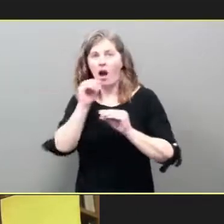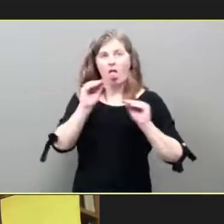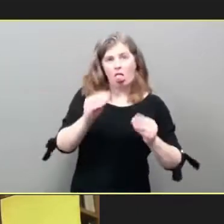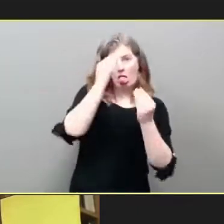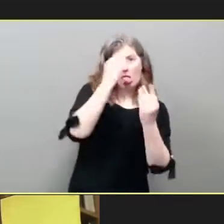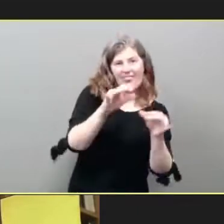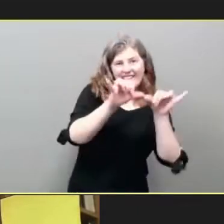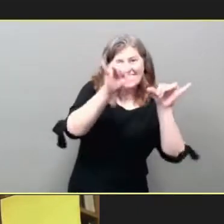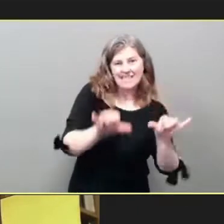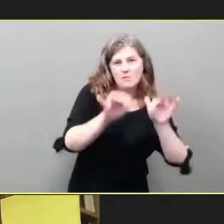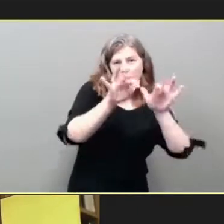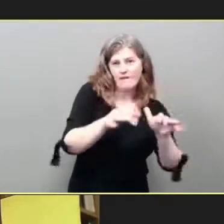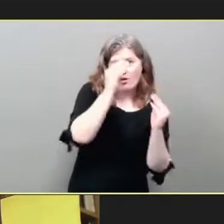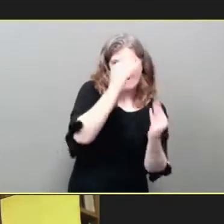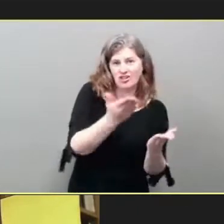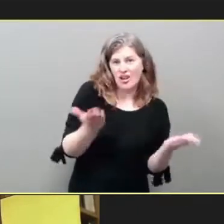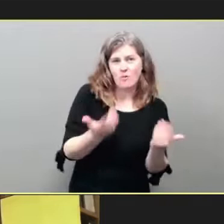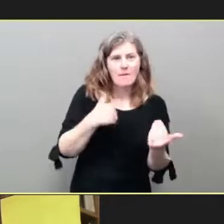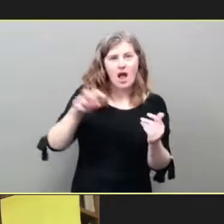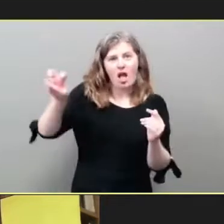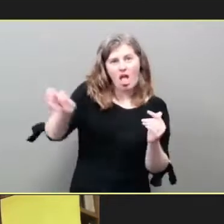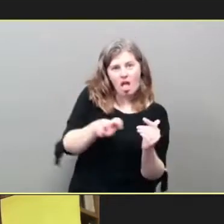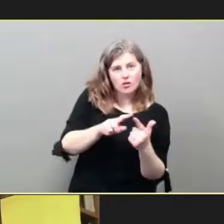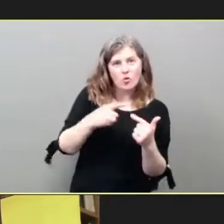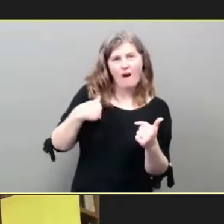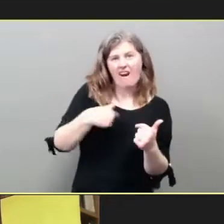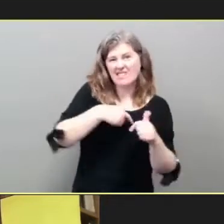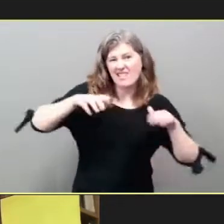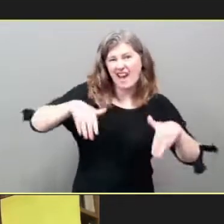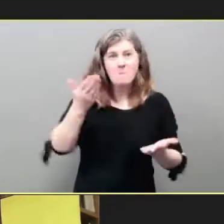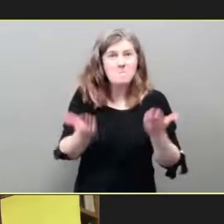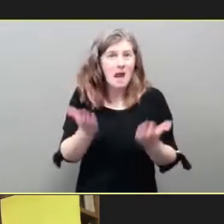or their data might not have escalated its way through. So if you're out there